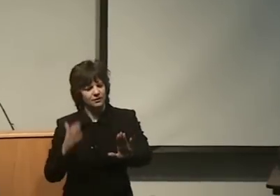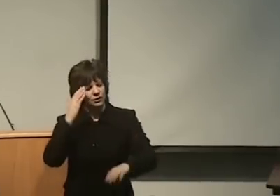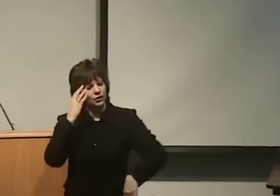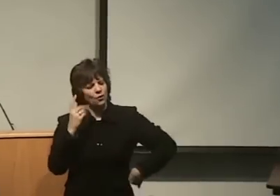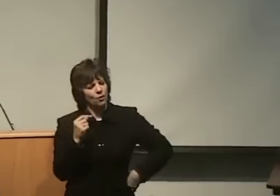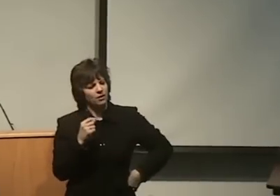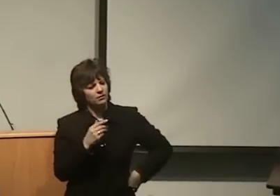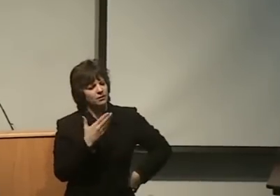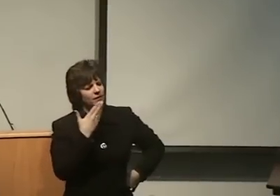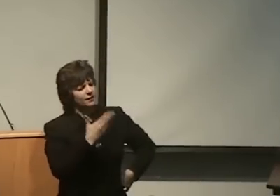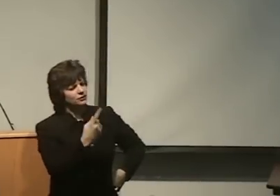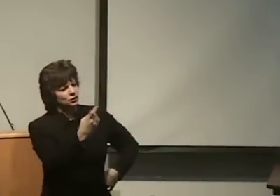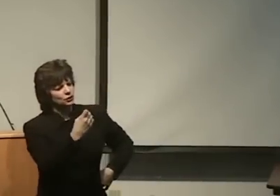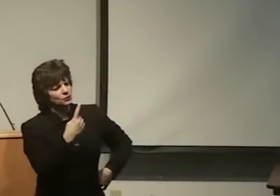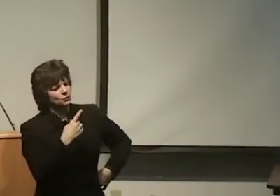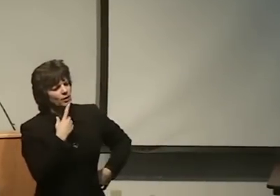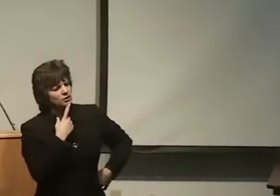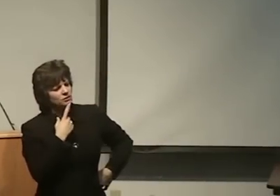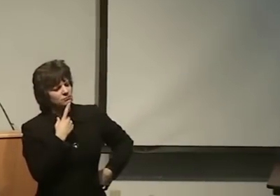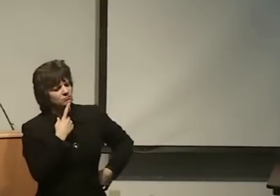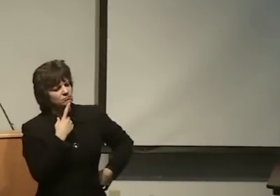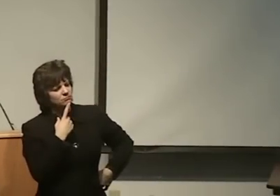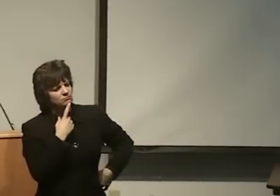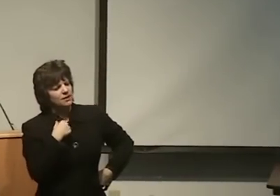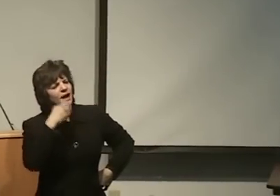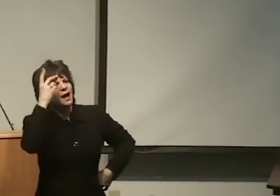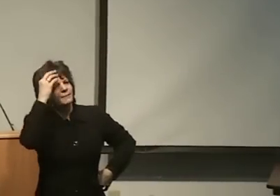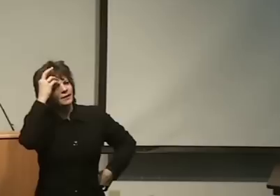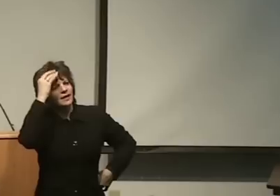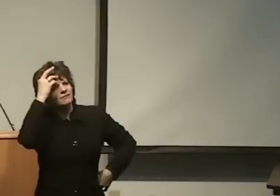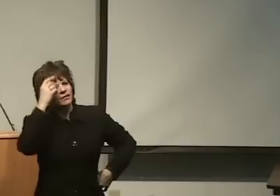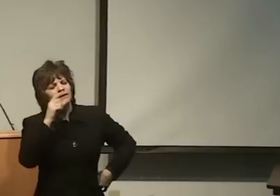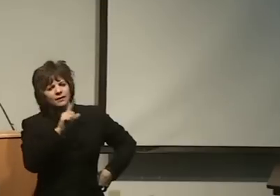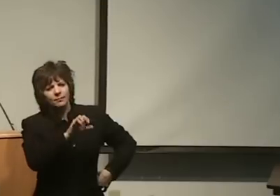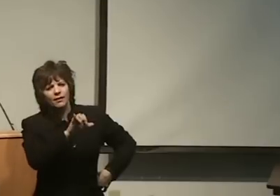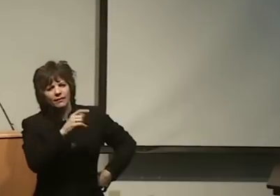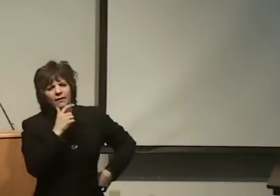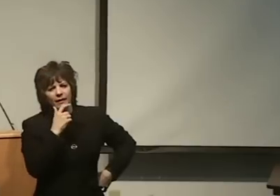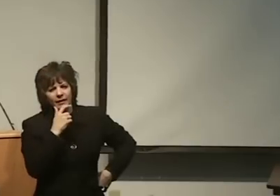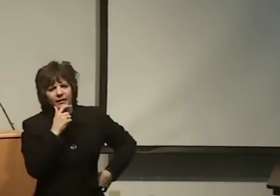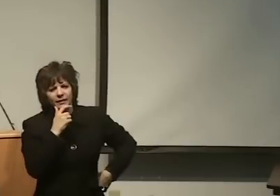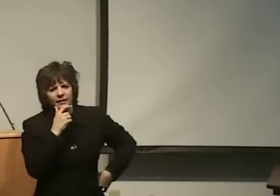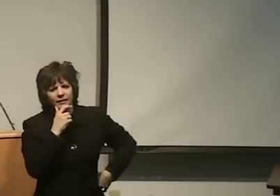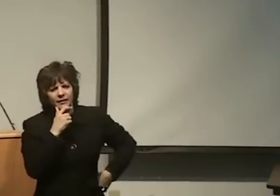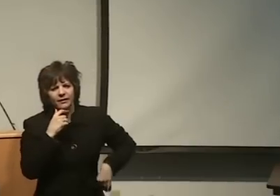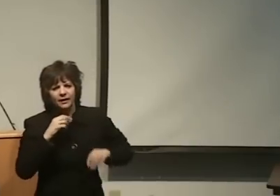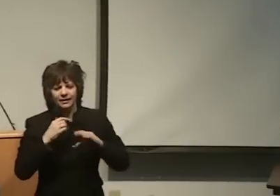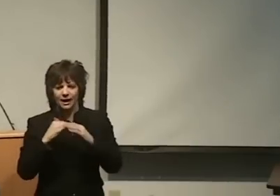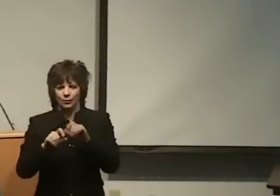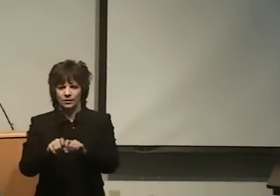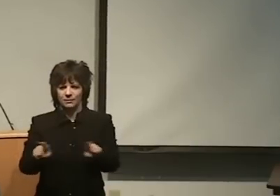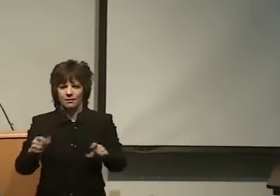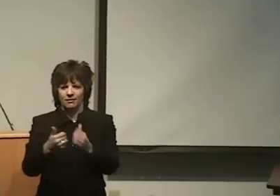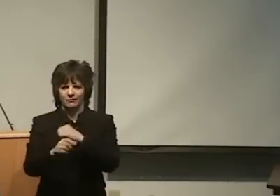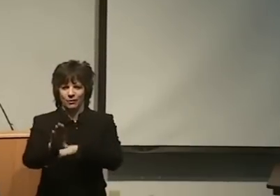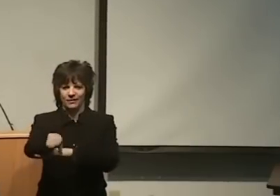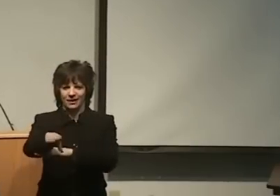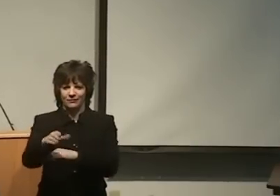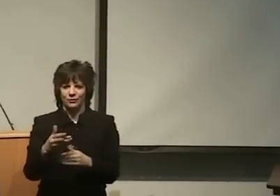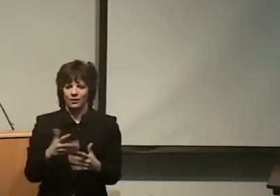I'm going to have to think about that I will send everybody an email later after I've thought about that.